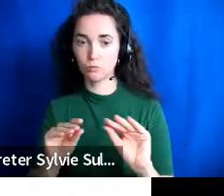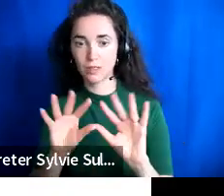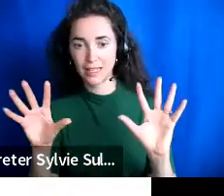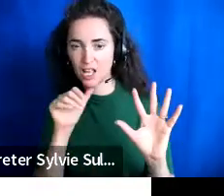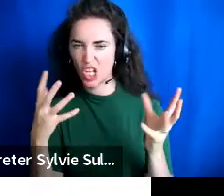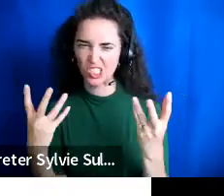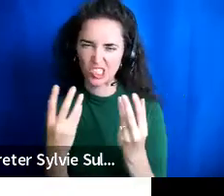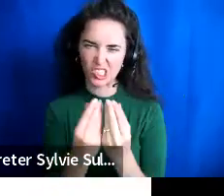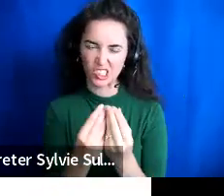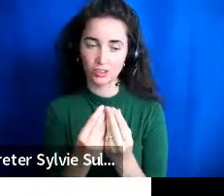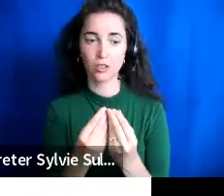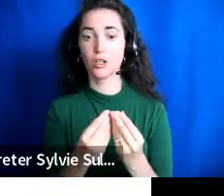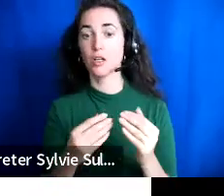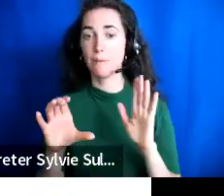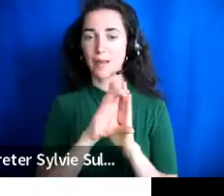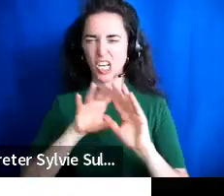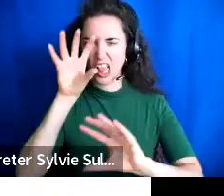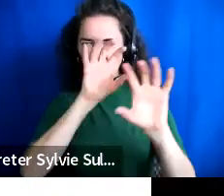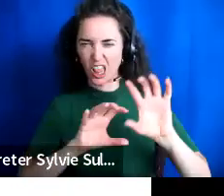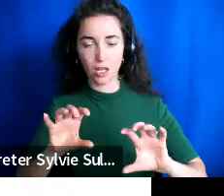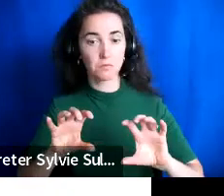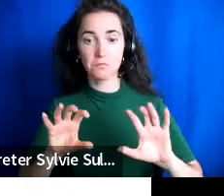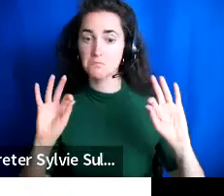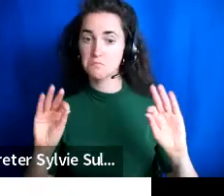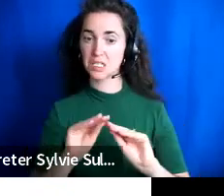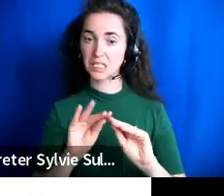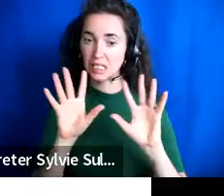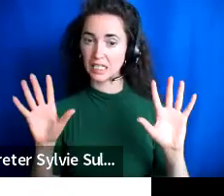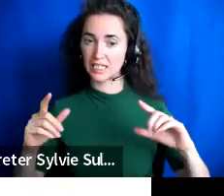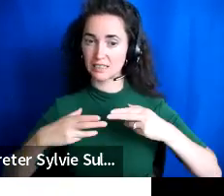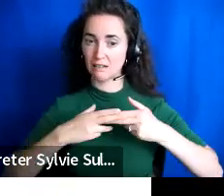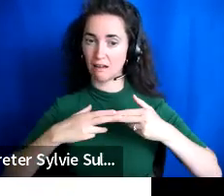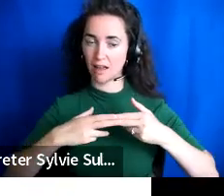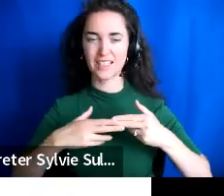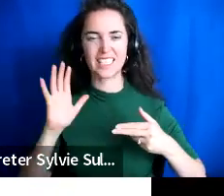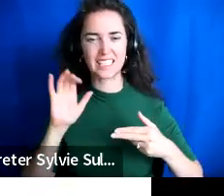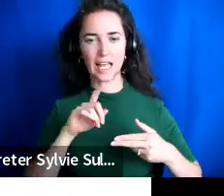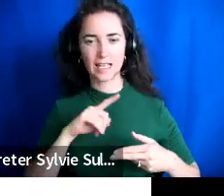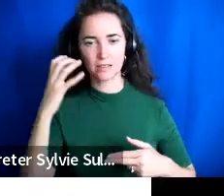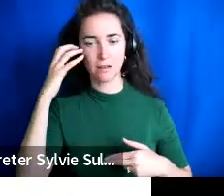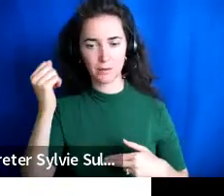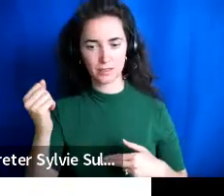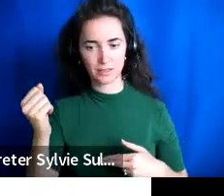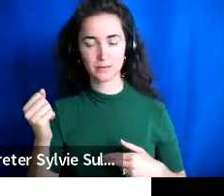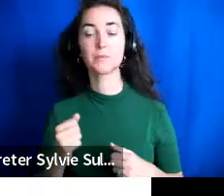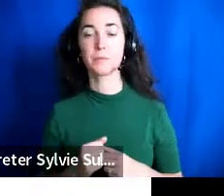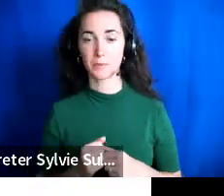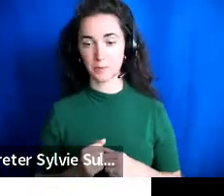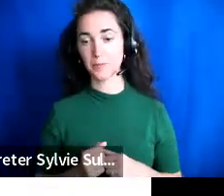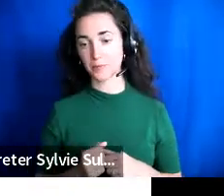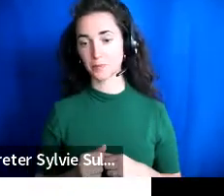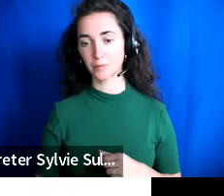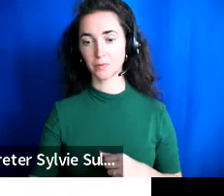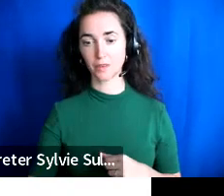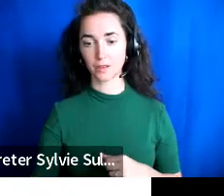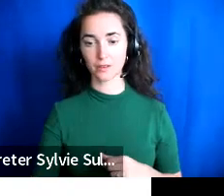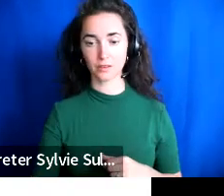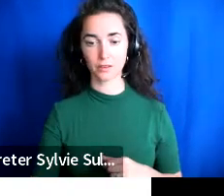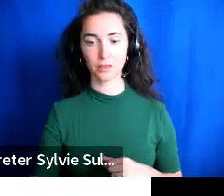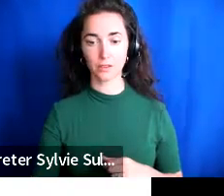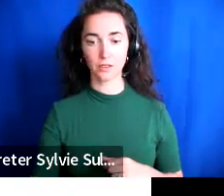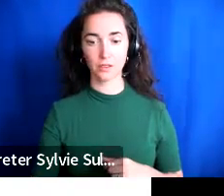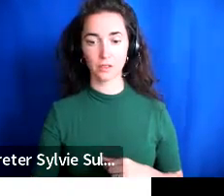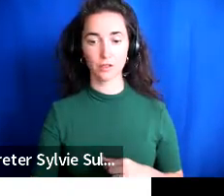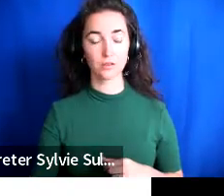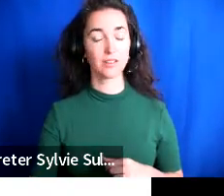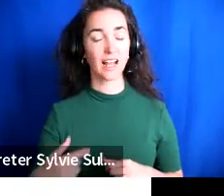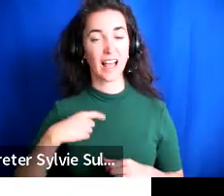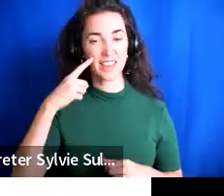This is common sense. So yes, I mean, I I think that is, that is something that we will have to remind people again and again.